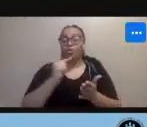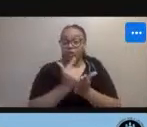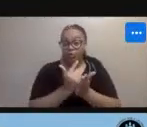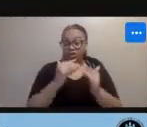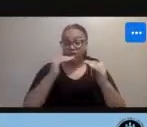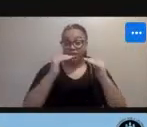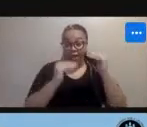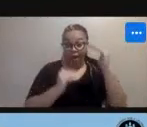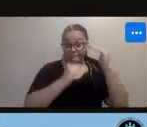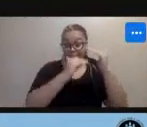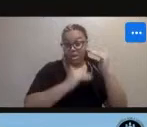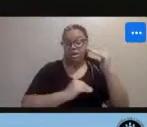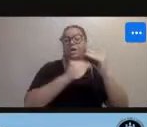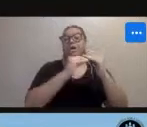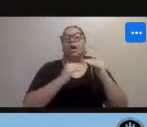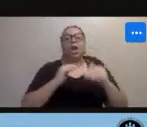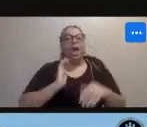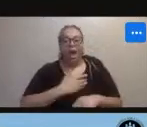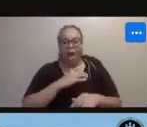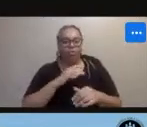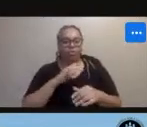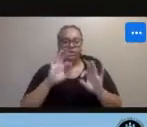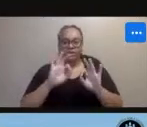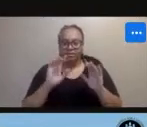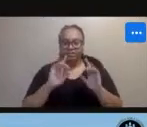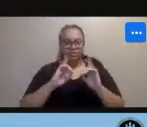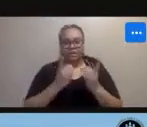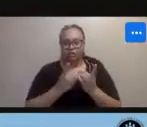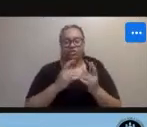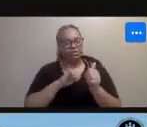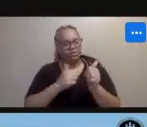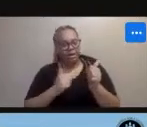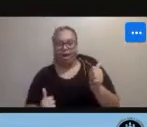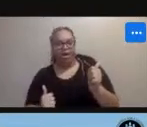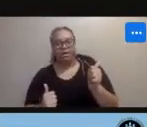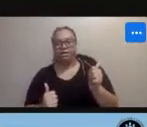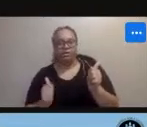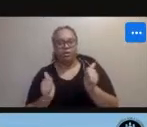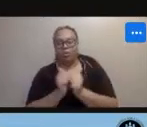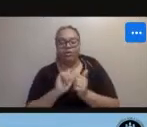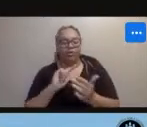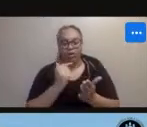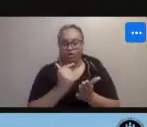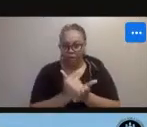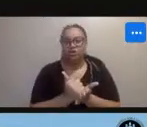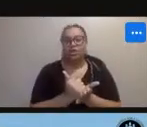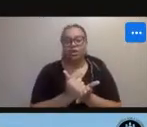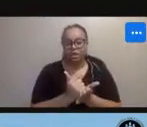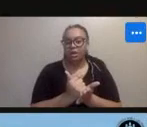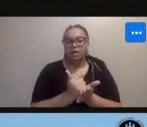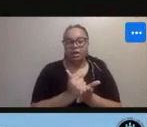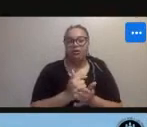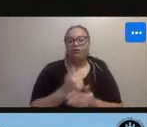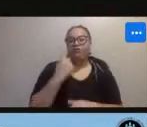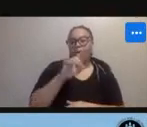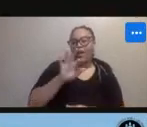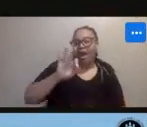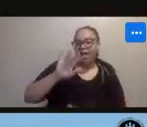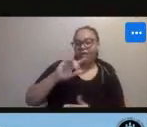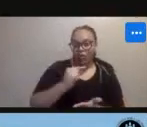ONE FROM ODIE AND SALEM KAISER REALLY IS TO BRIDGE THE HIGH SCHOOL GRADUATION GAP.